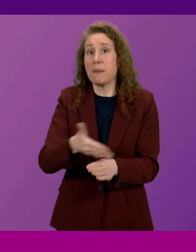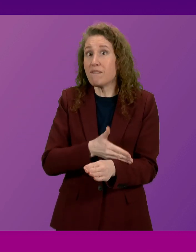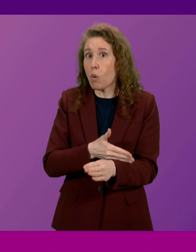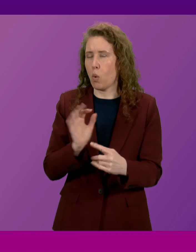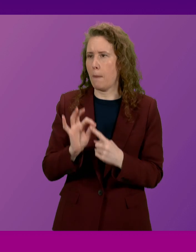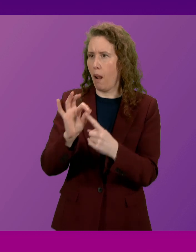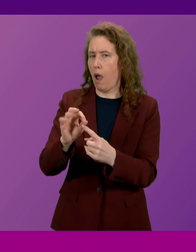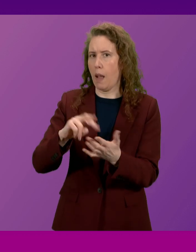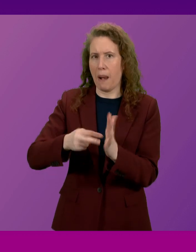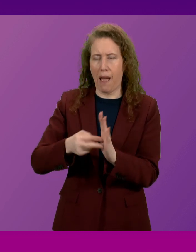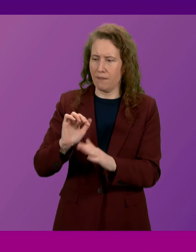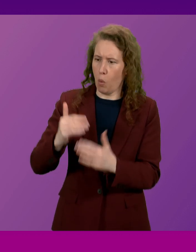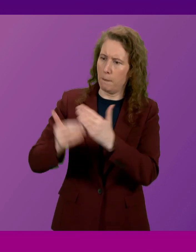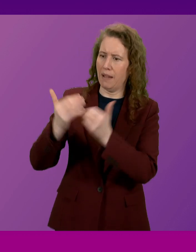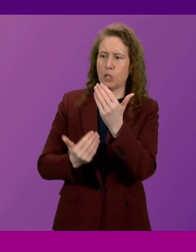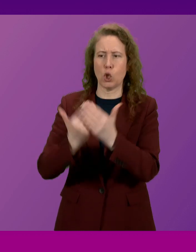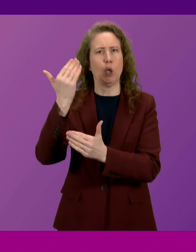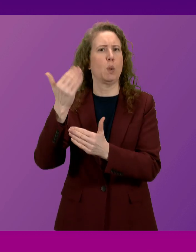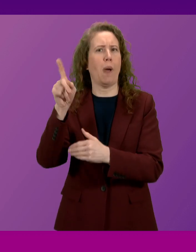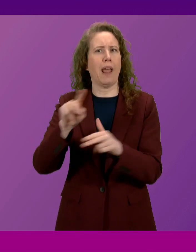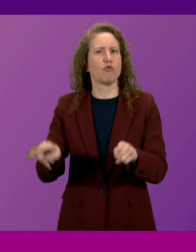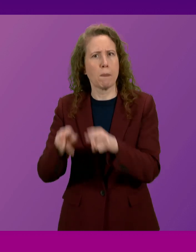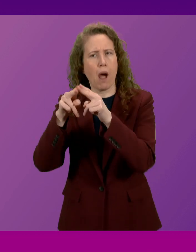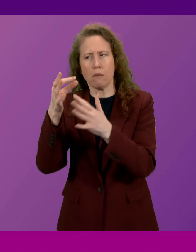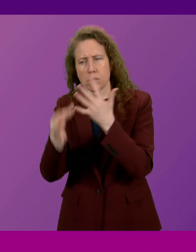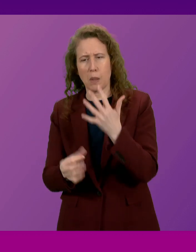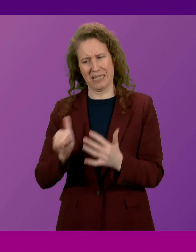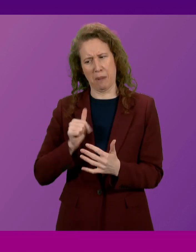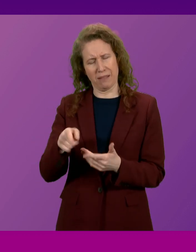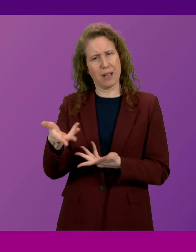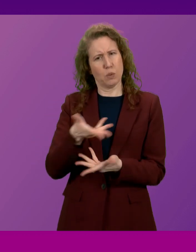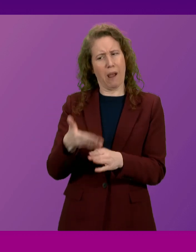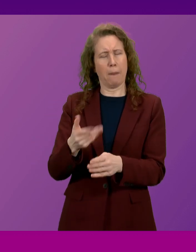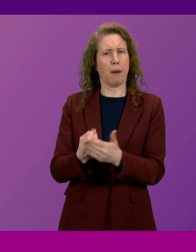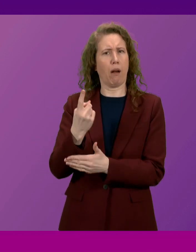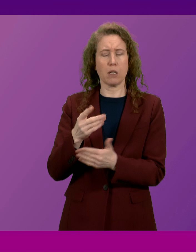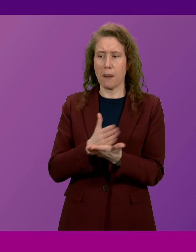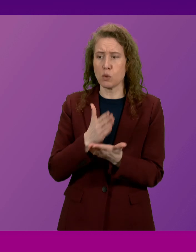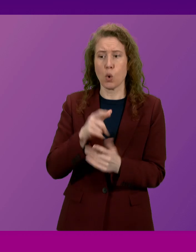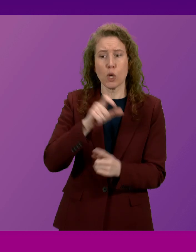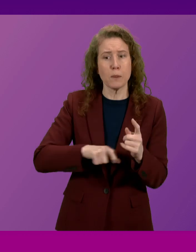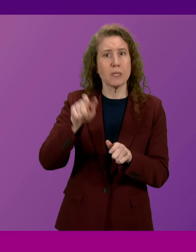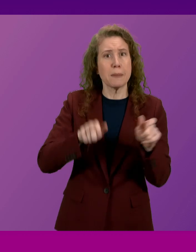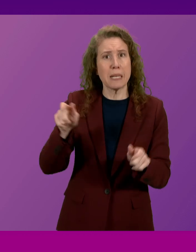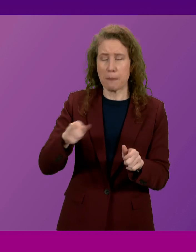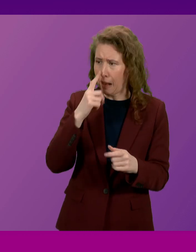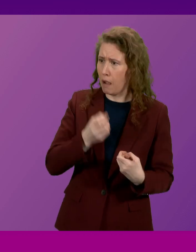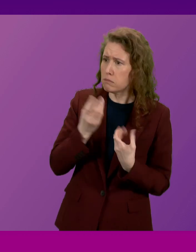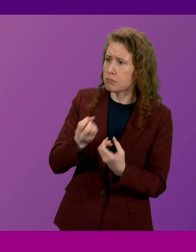including for pylons, and we expect all of the dialogue to take place to ensure that the voice of the community is heard in every respect.